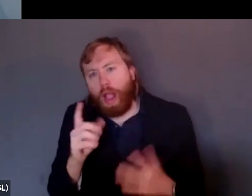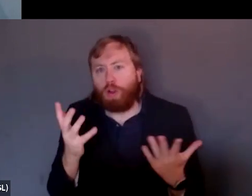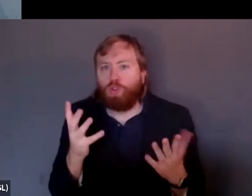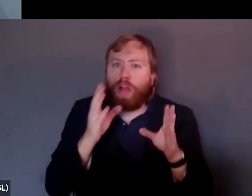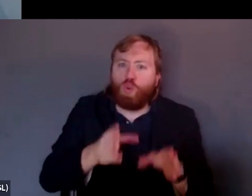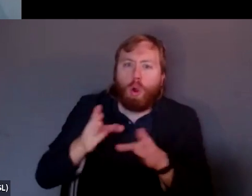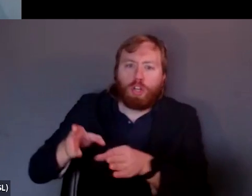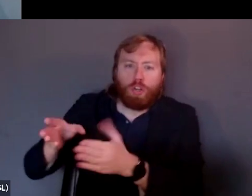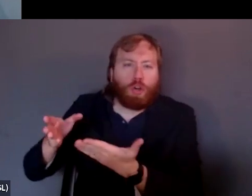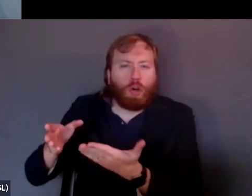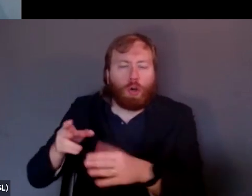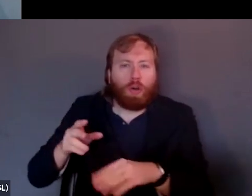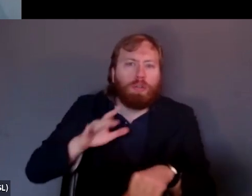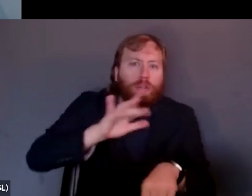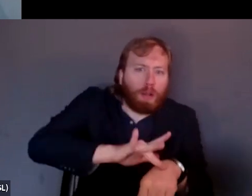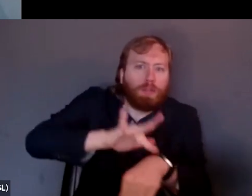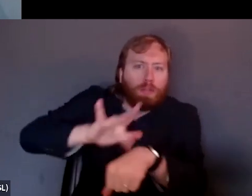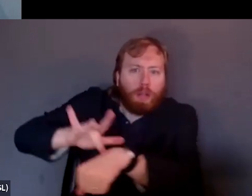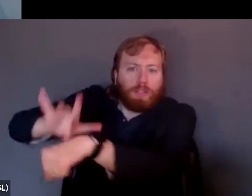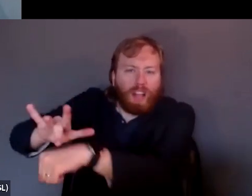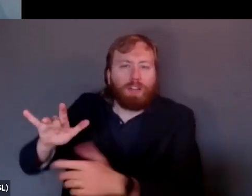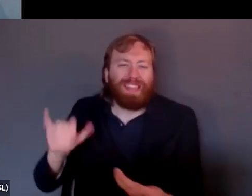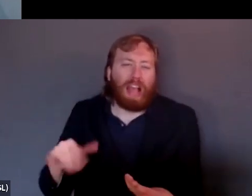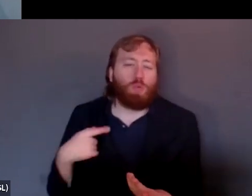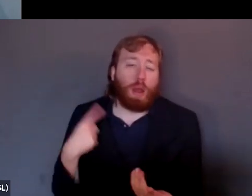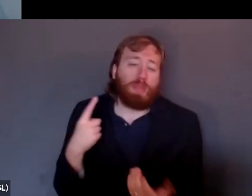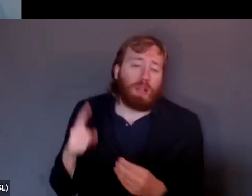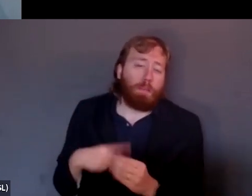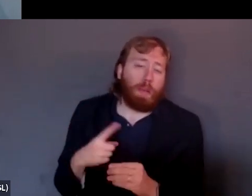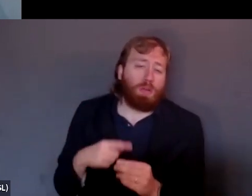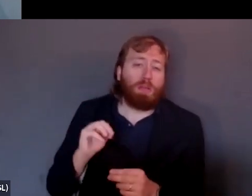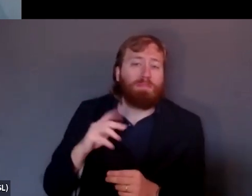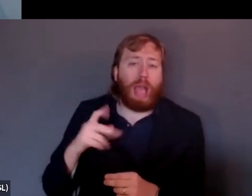I think that that's a thing that I think about maps are really hard.